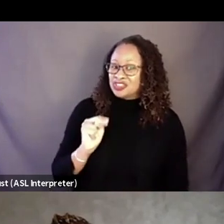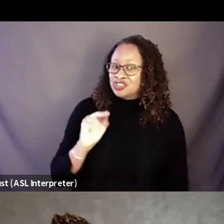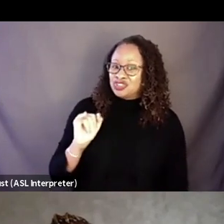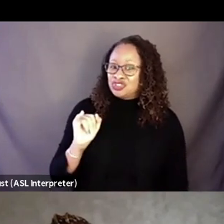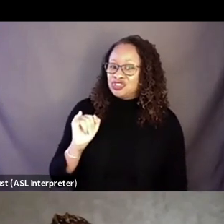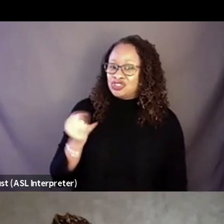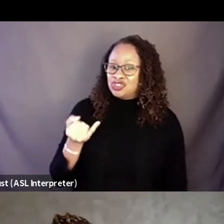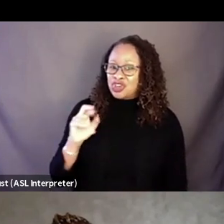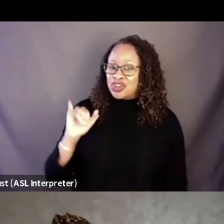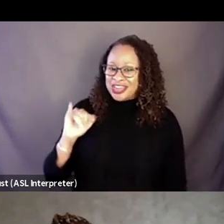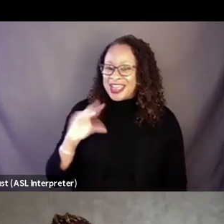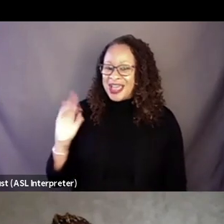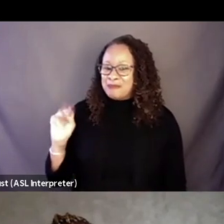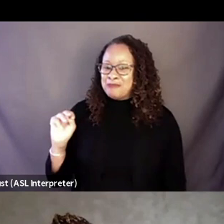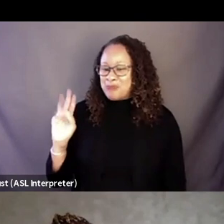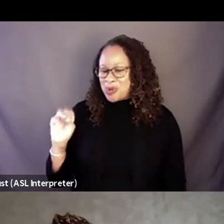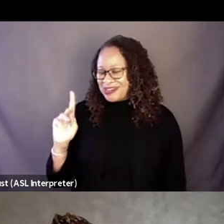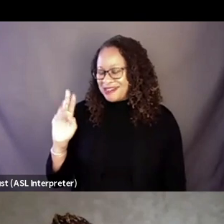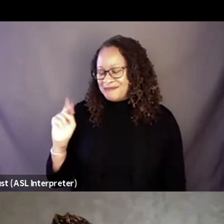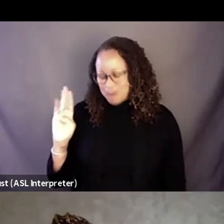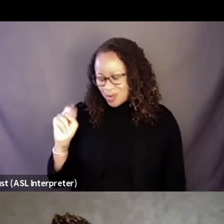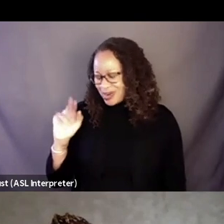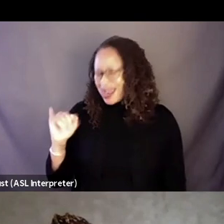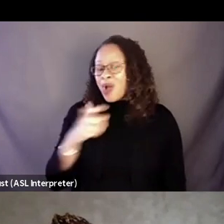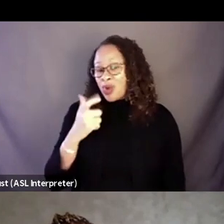'cause I was like what's going on?